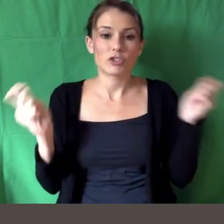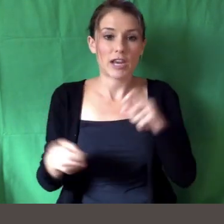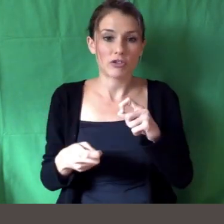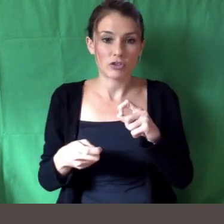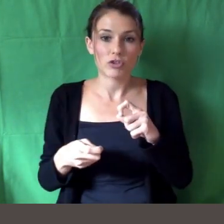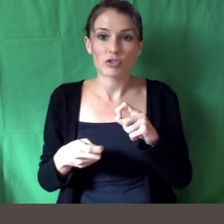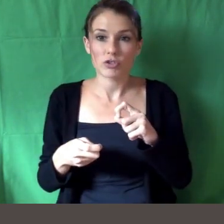Python.